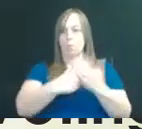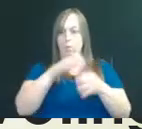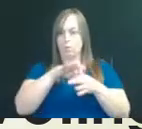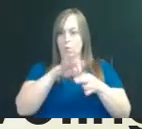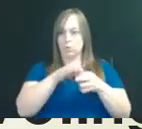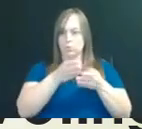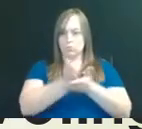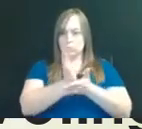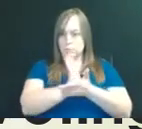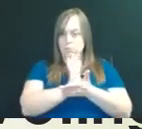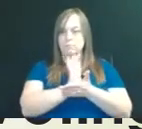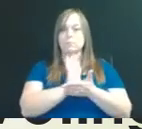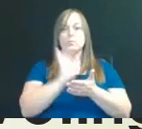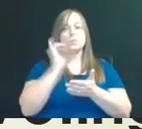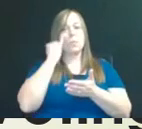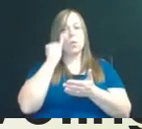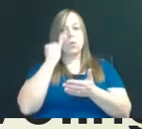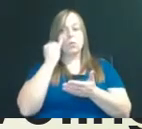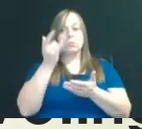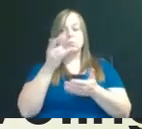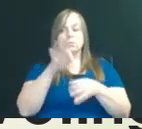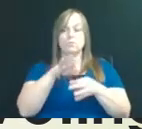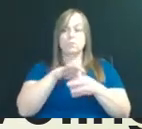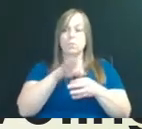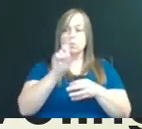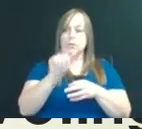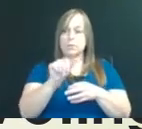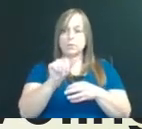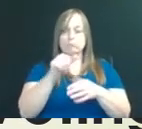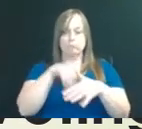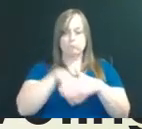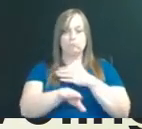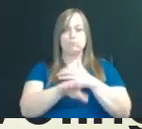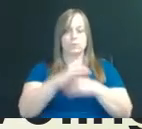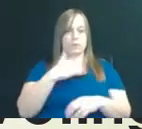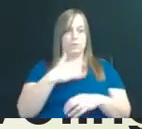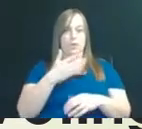And so if you were a voter with a disability and you feel that your right to a private